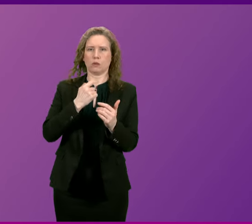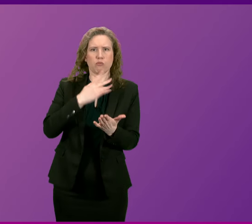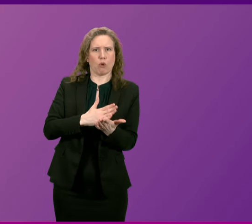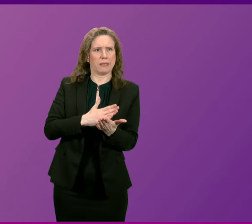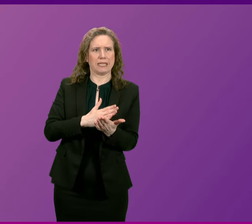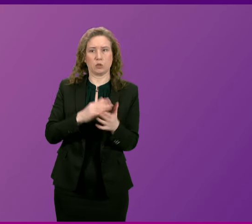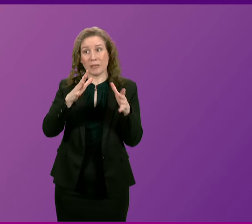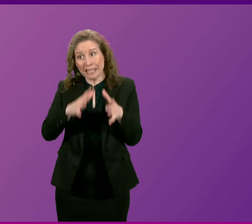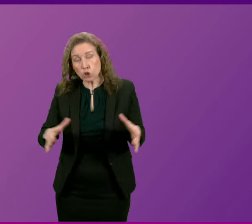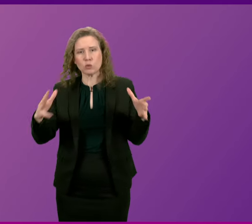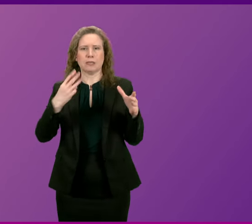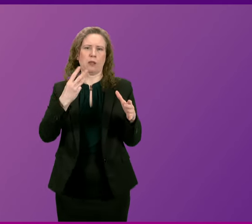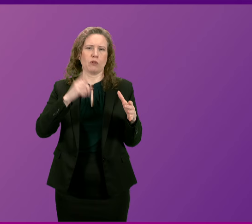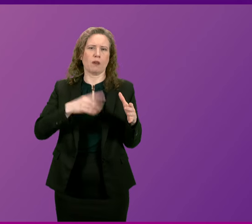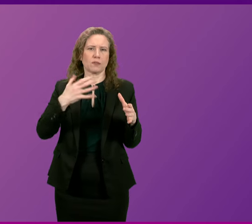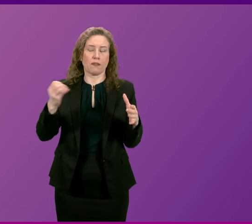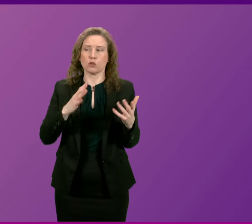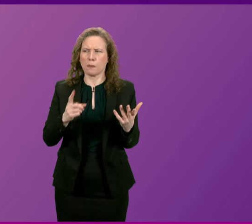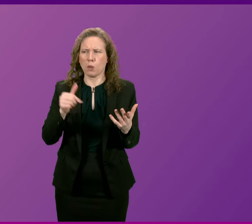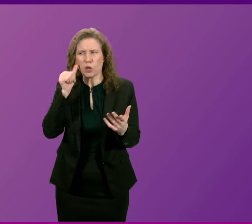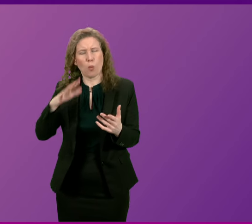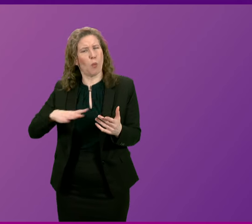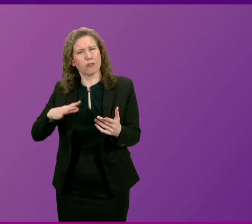3,500 in this parliamentary session, but we know already that those are going